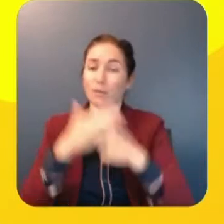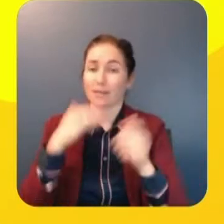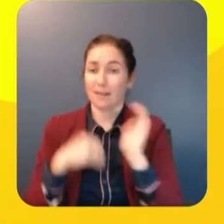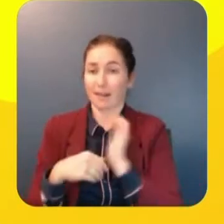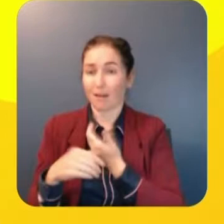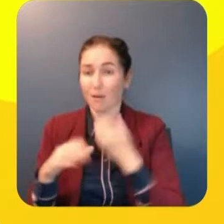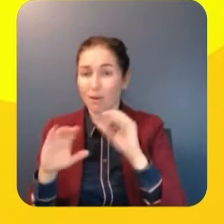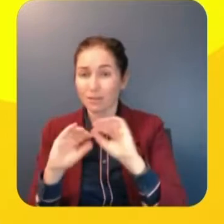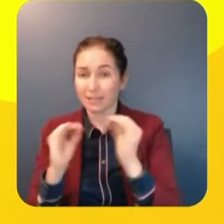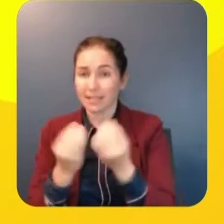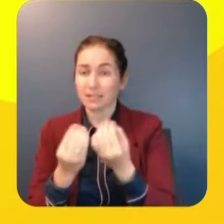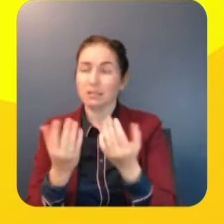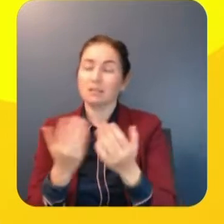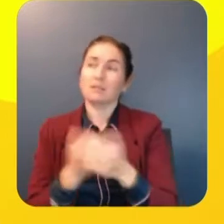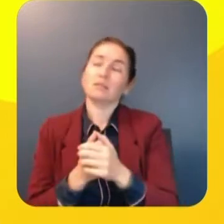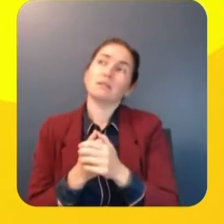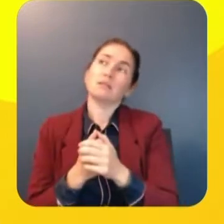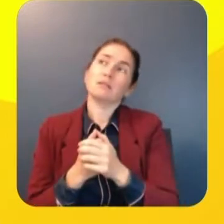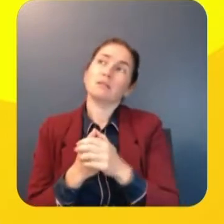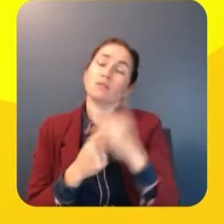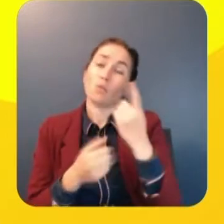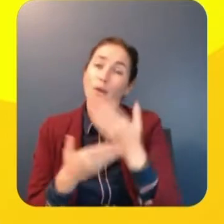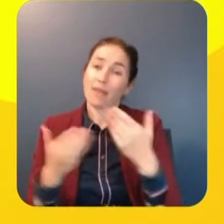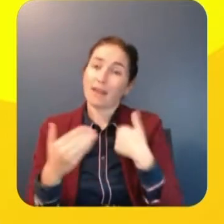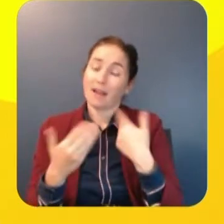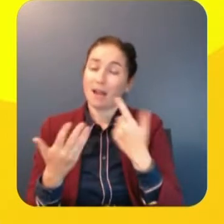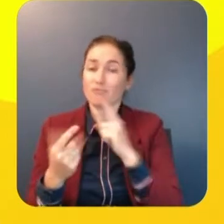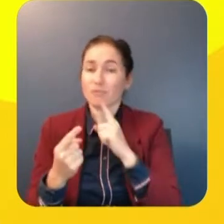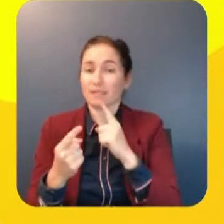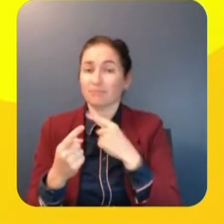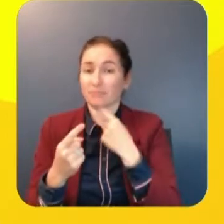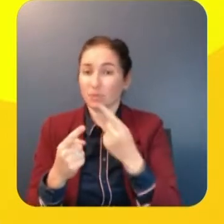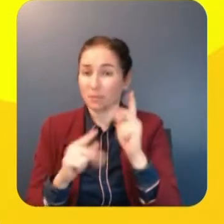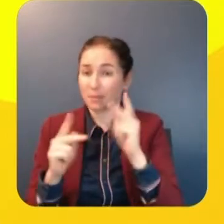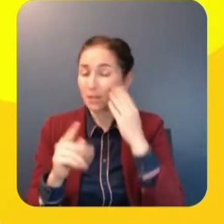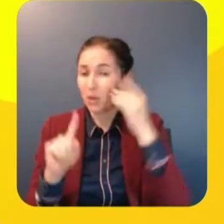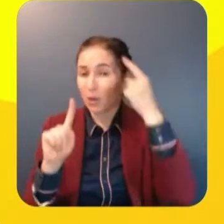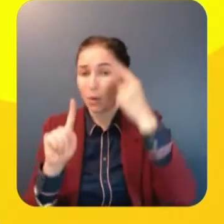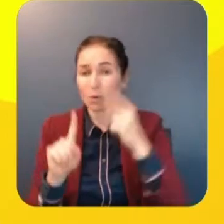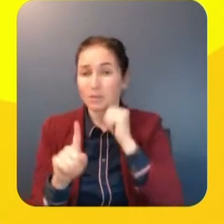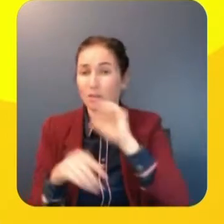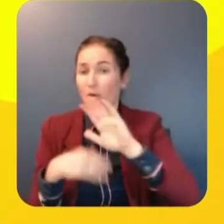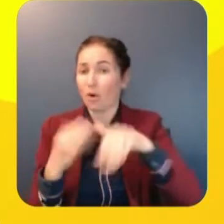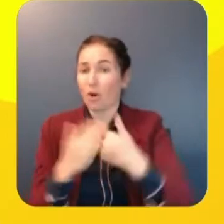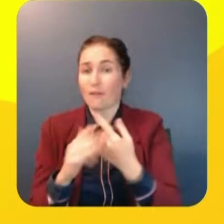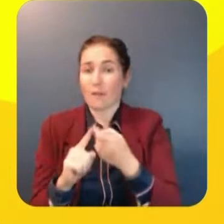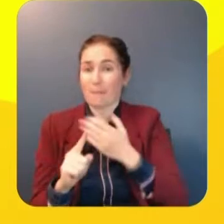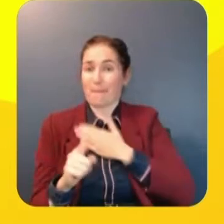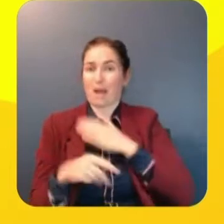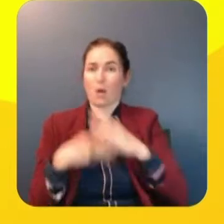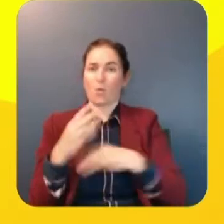And one of the things I told the organization is the goals aren't going to be all coming from my world is not just coming from DEI.